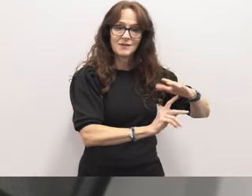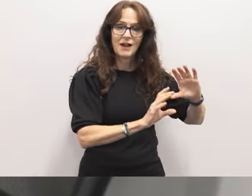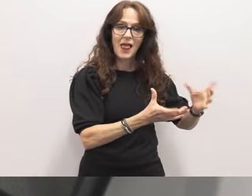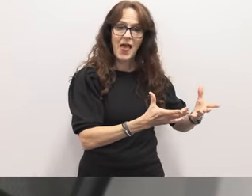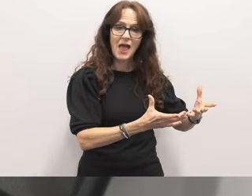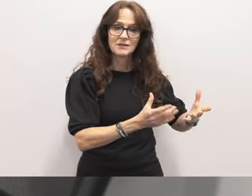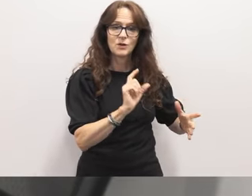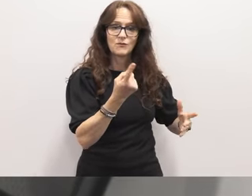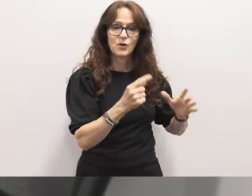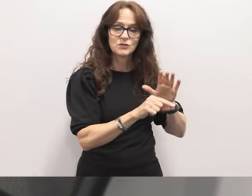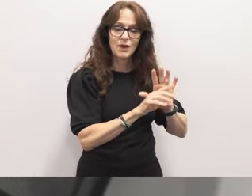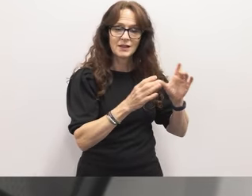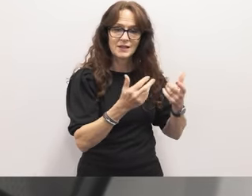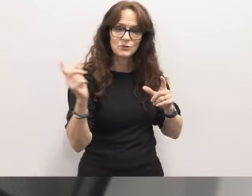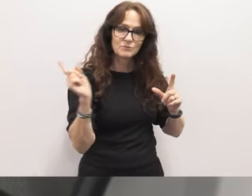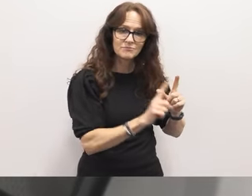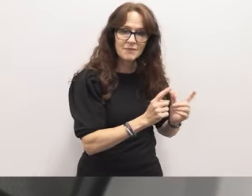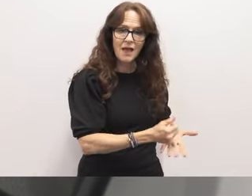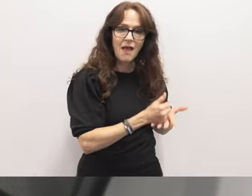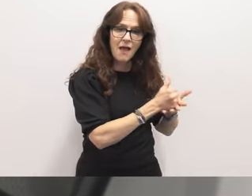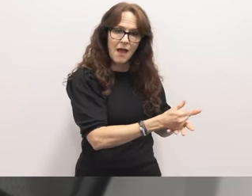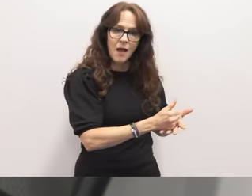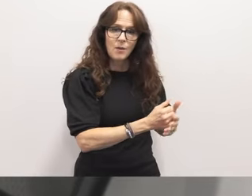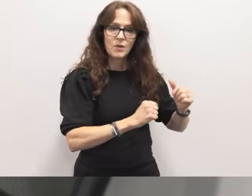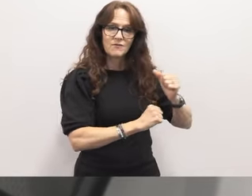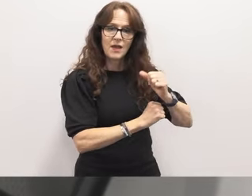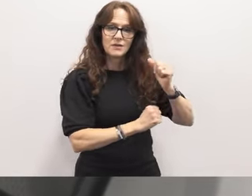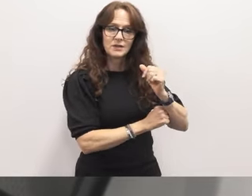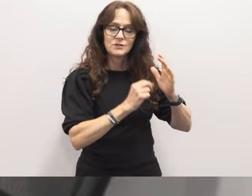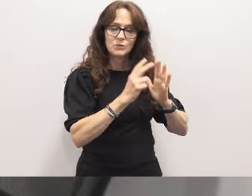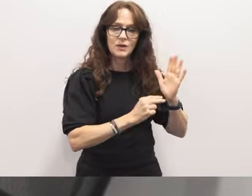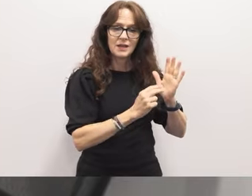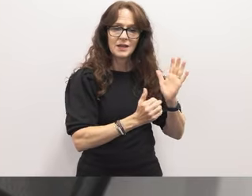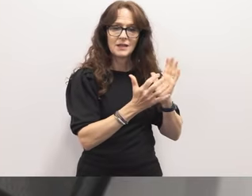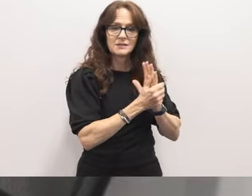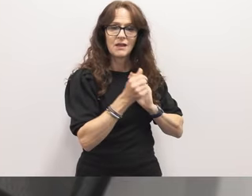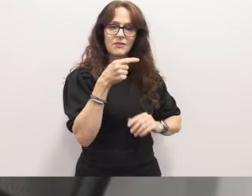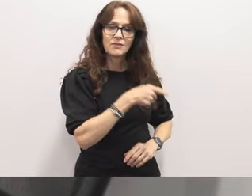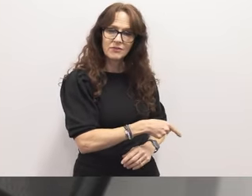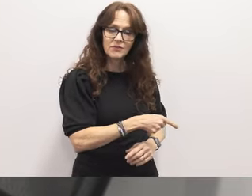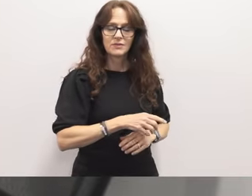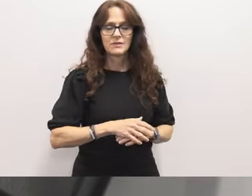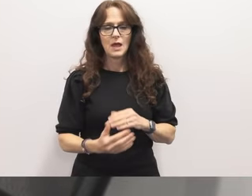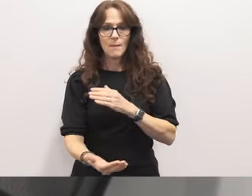or a first grade classroom to help out with their foundational reading skills. Our morning supervision,